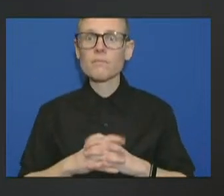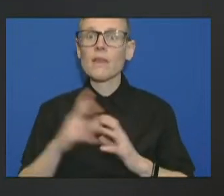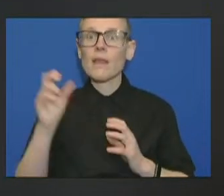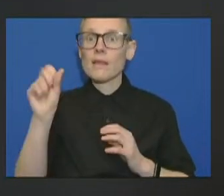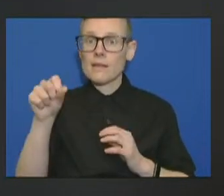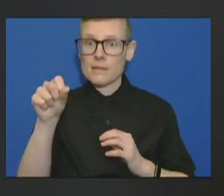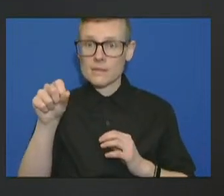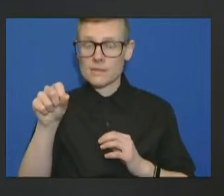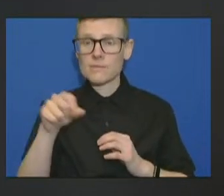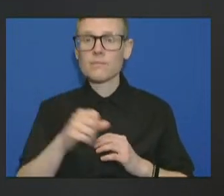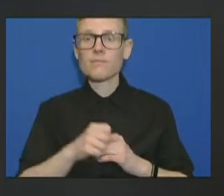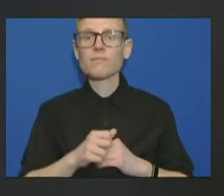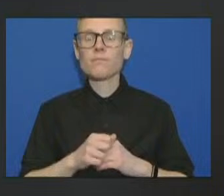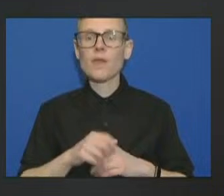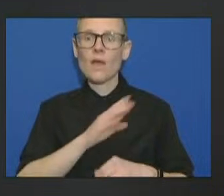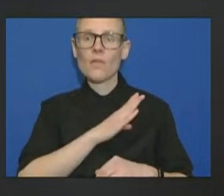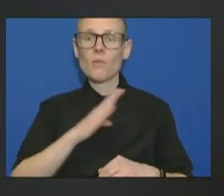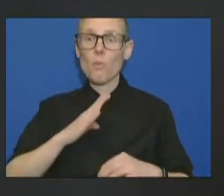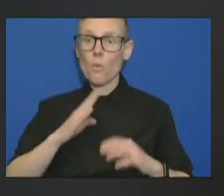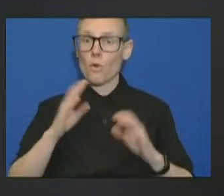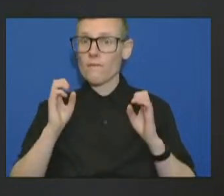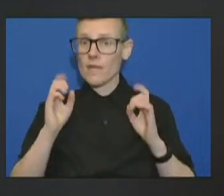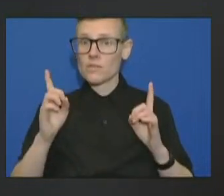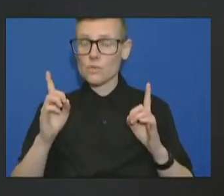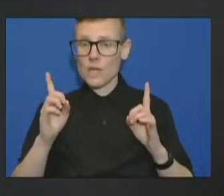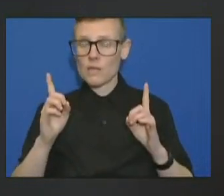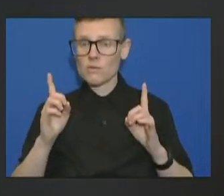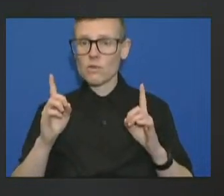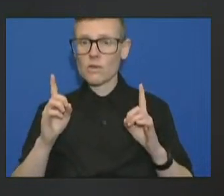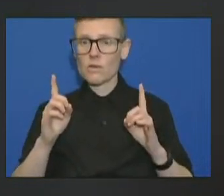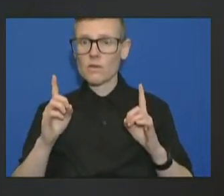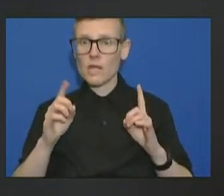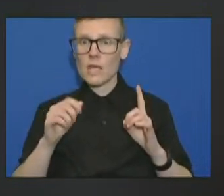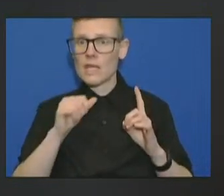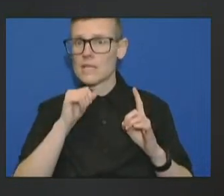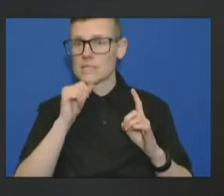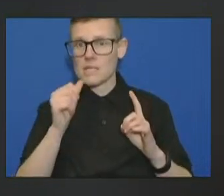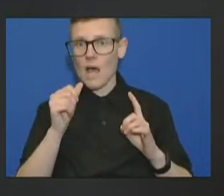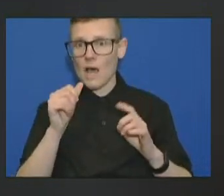there anything else you want to